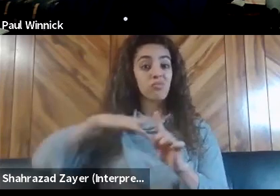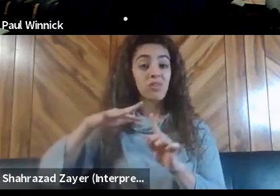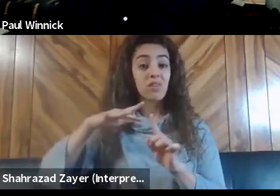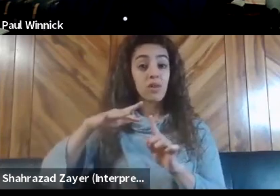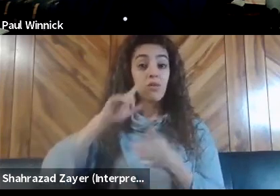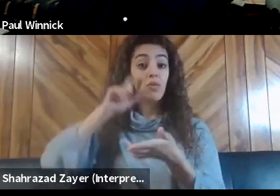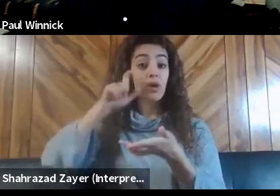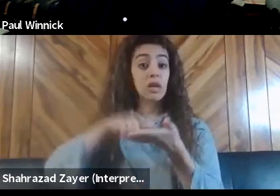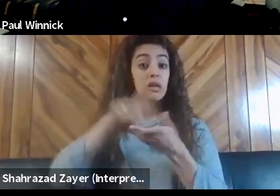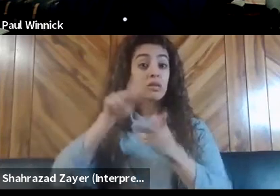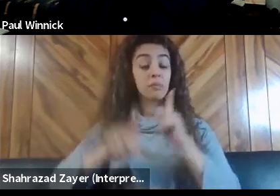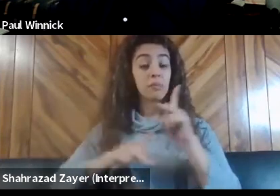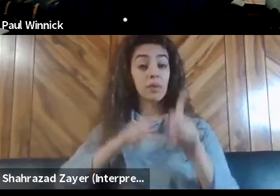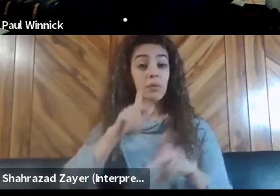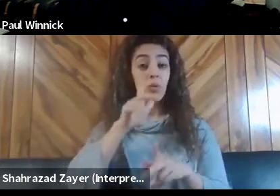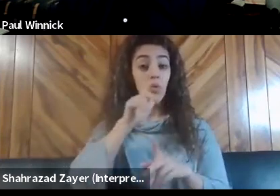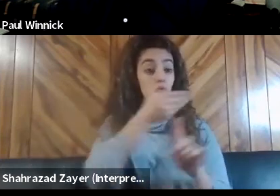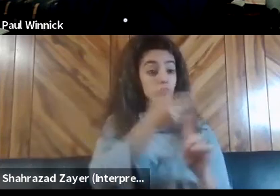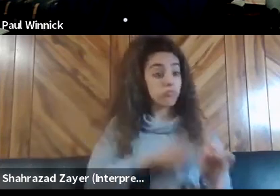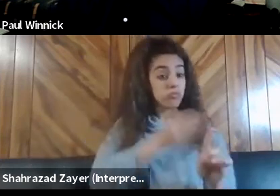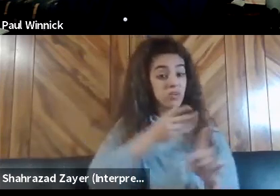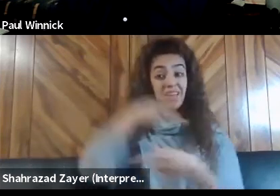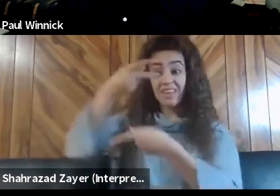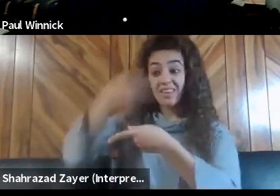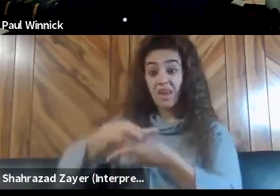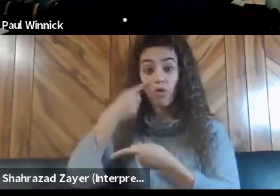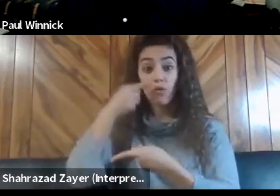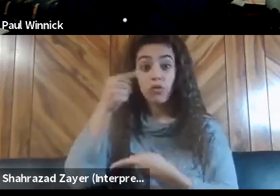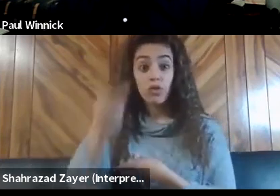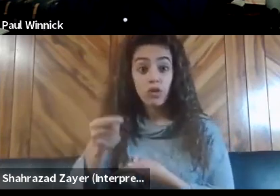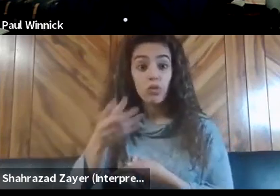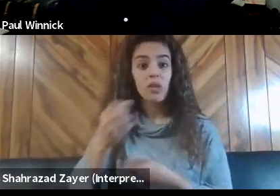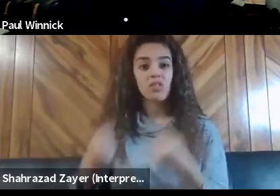people who support You in your life. That's all that matters.